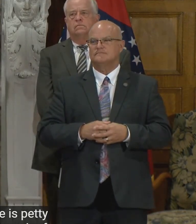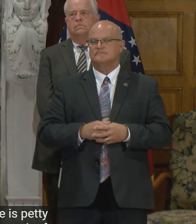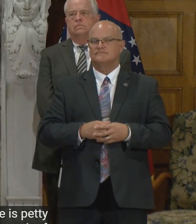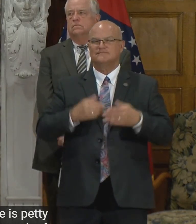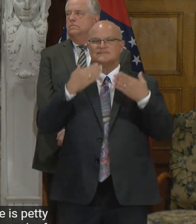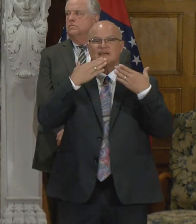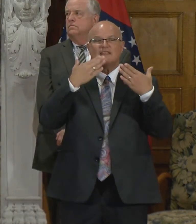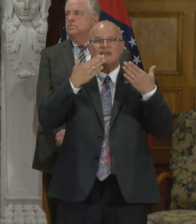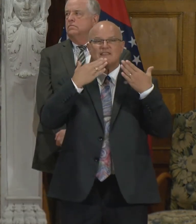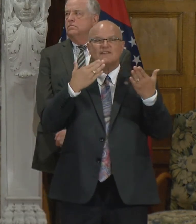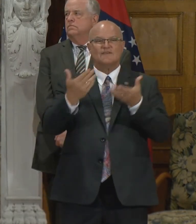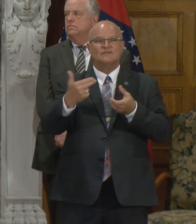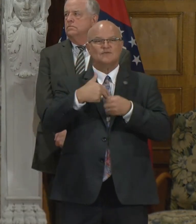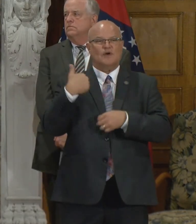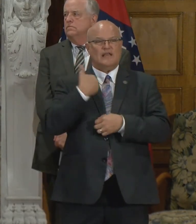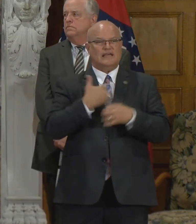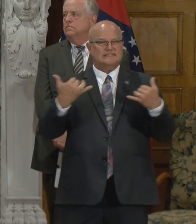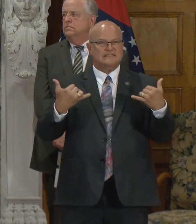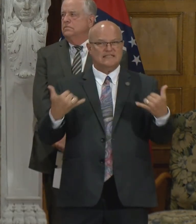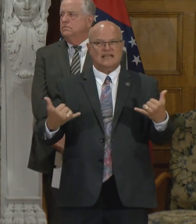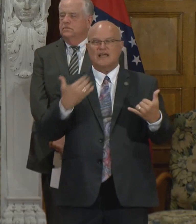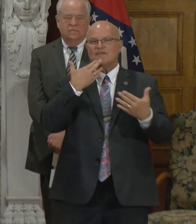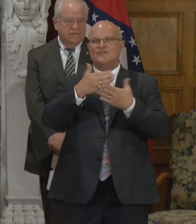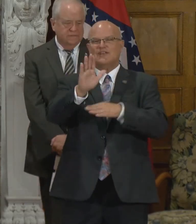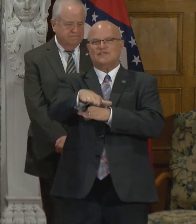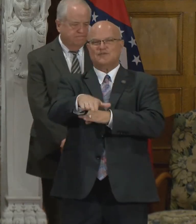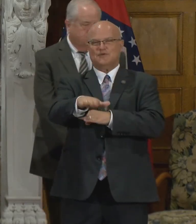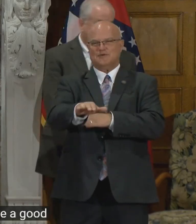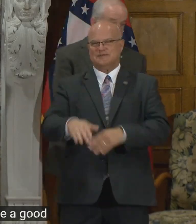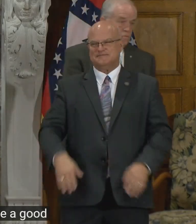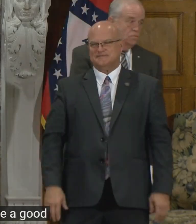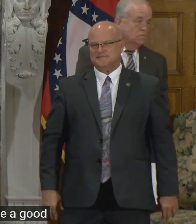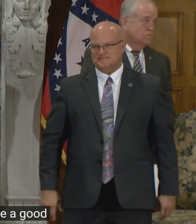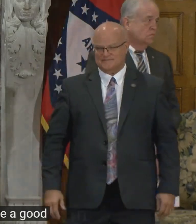Thank each of you for being here today. Have a good afternoon.